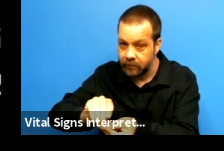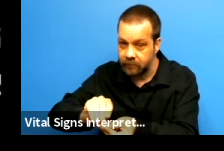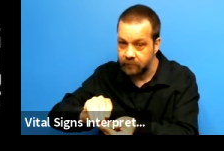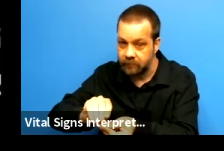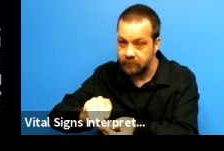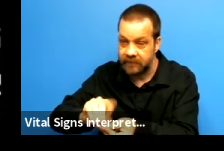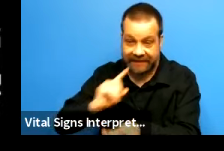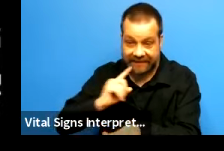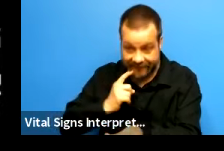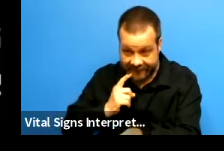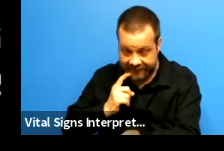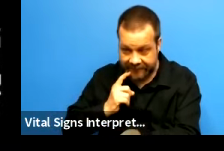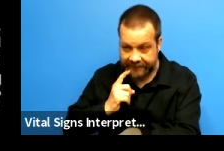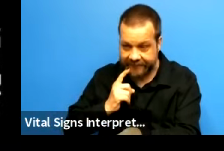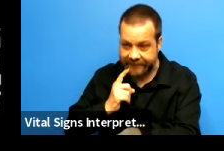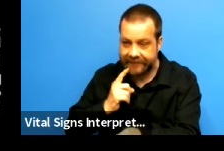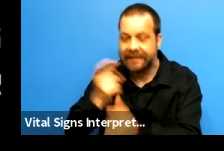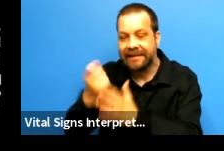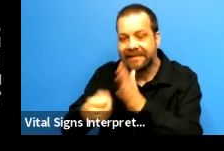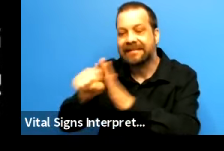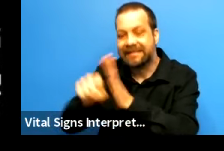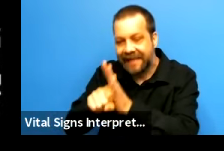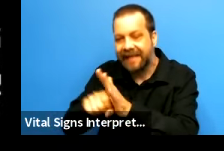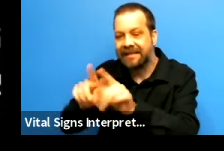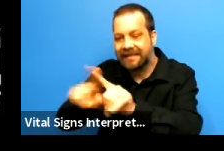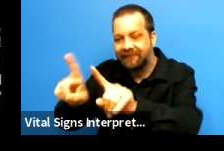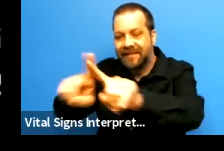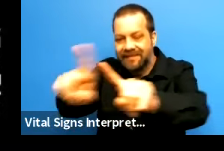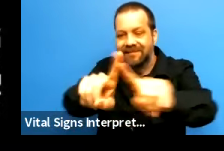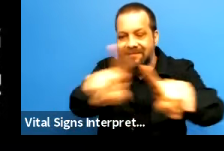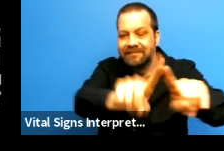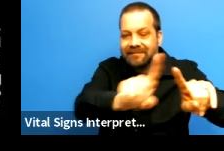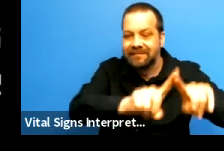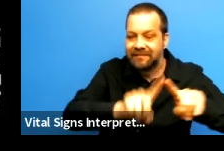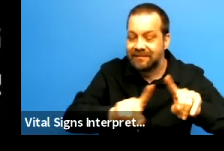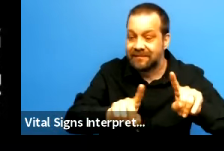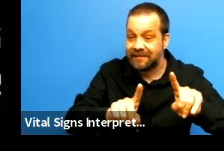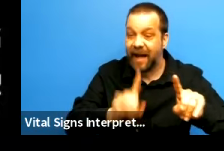so it's going to vary from state to state. It's also going to vary from county to county.